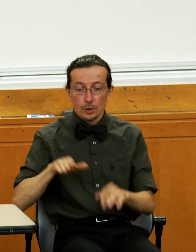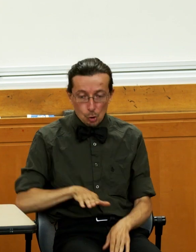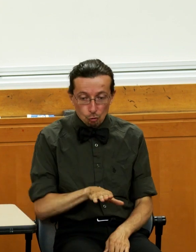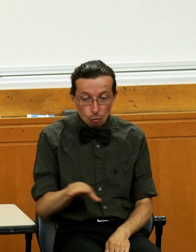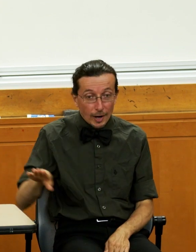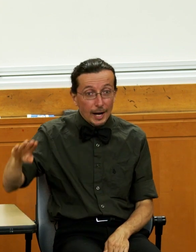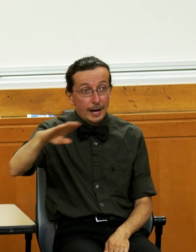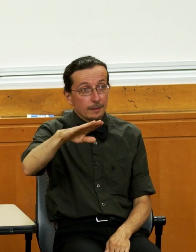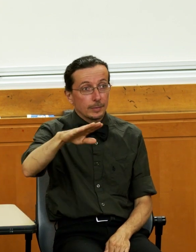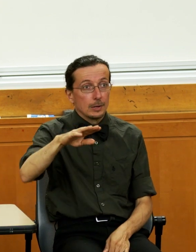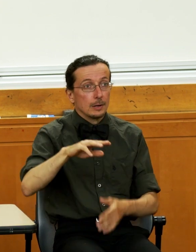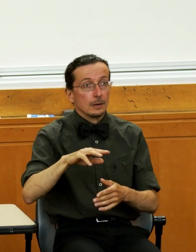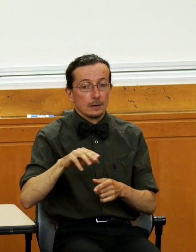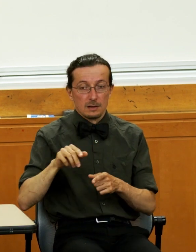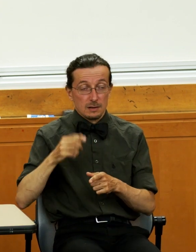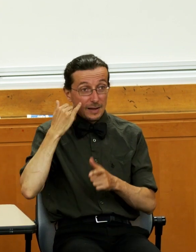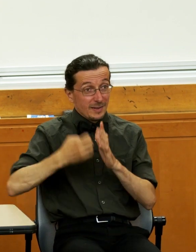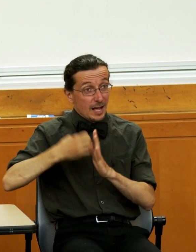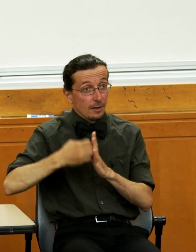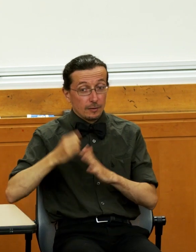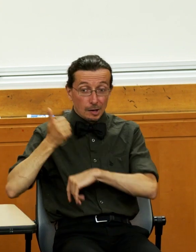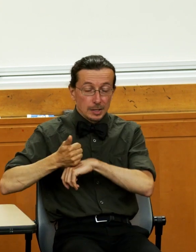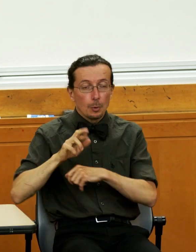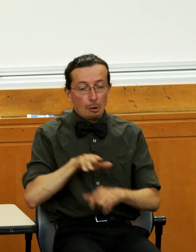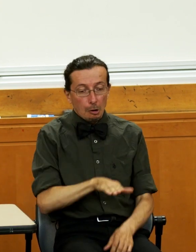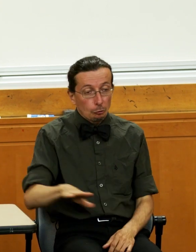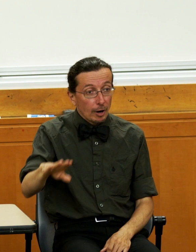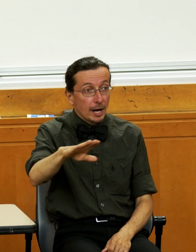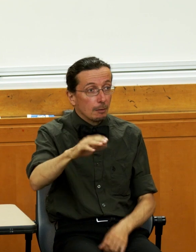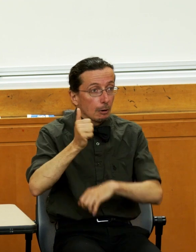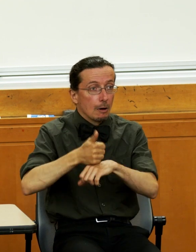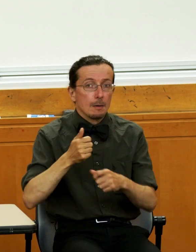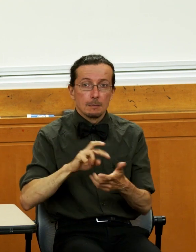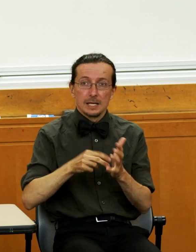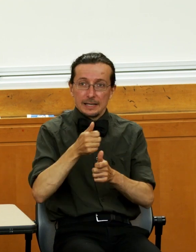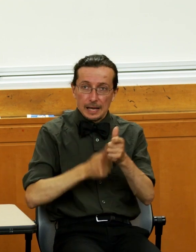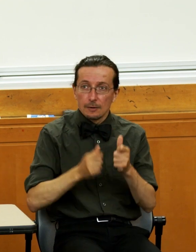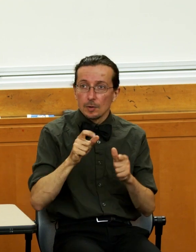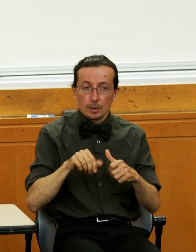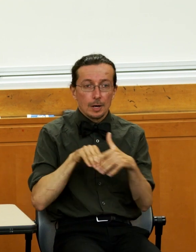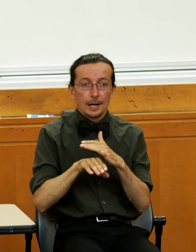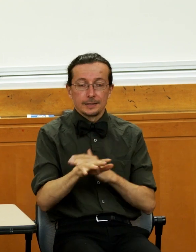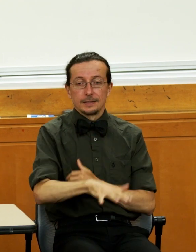would allow everyone to access the space. And there are people in the disability space, legal